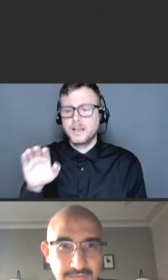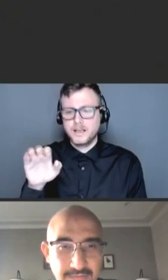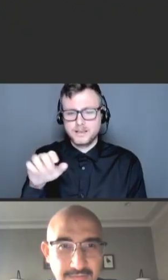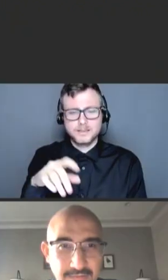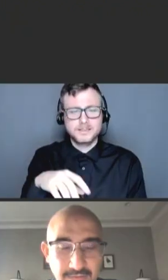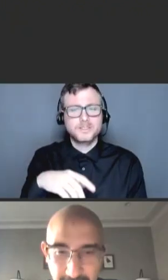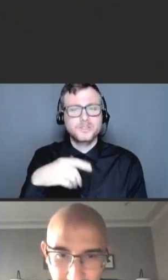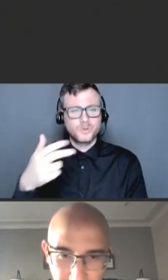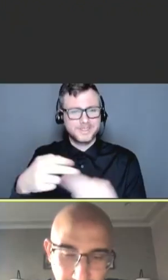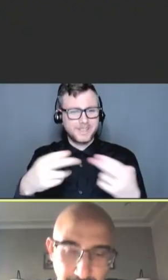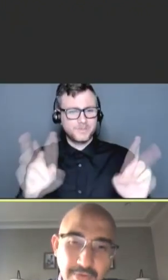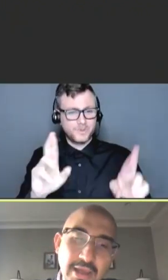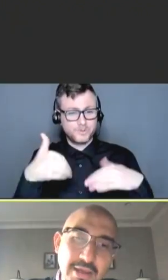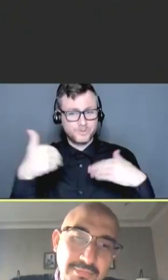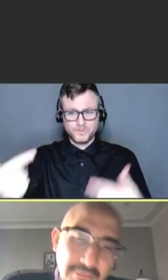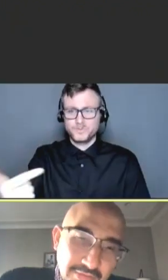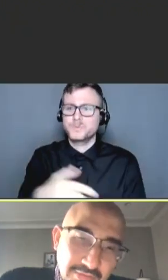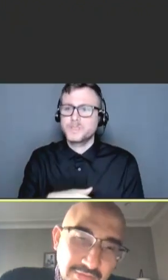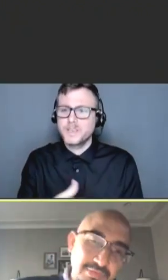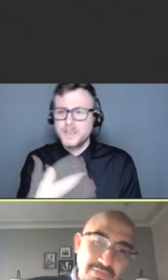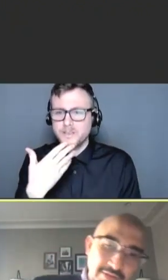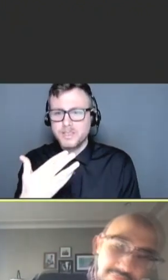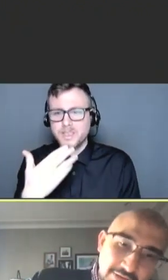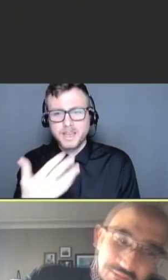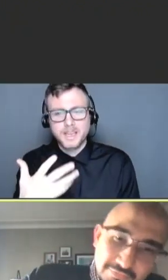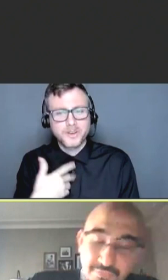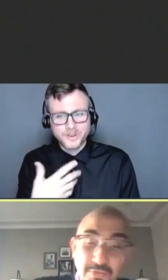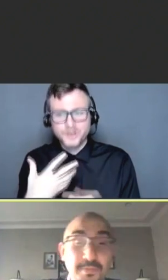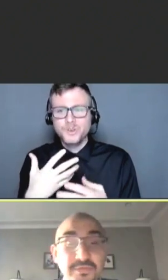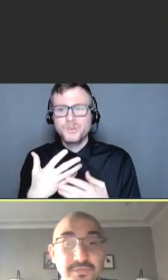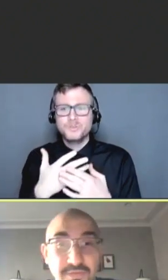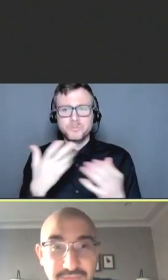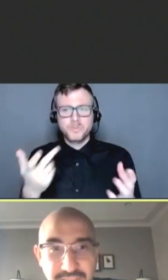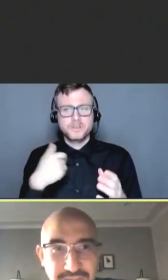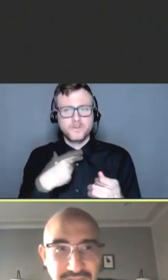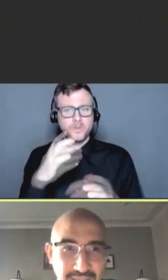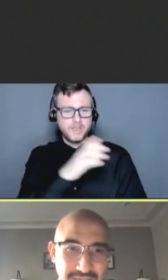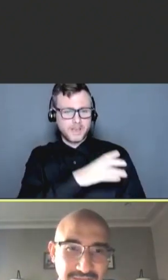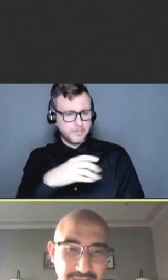Ali Ellebedy: Thank you. And thanks for the committee for the invitation. And